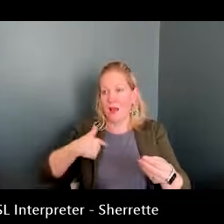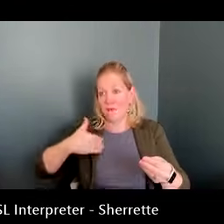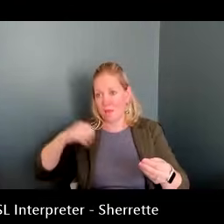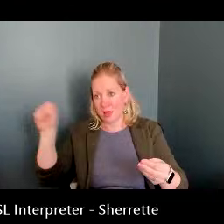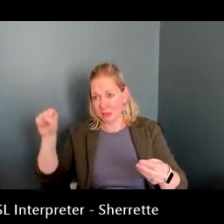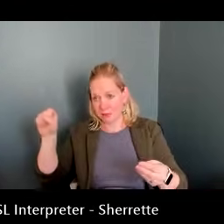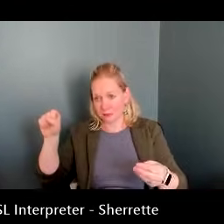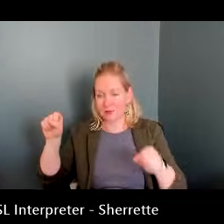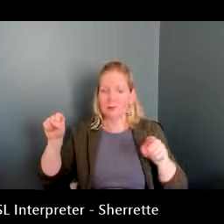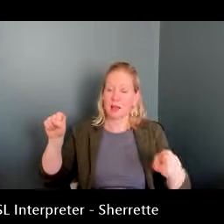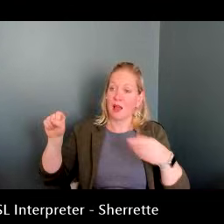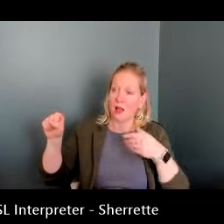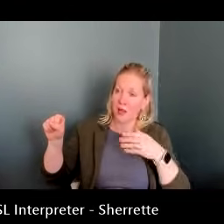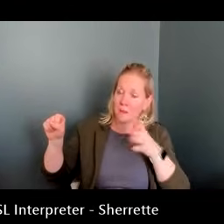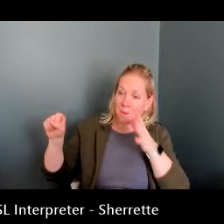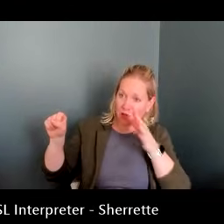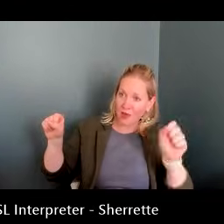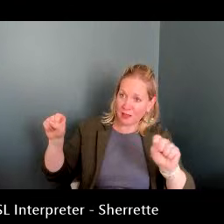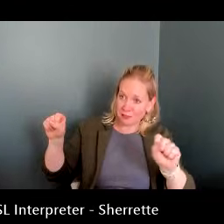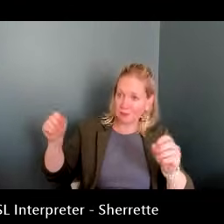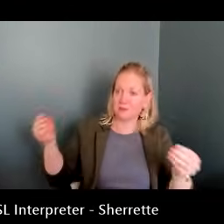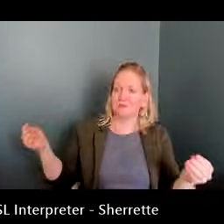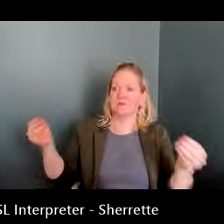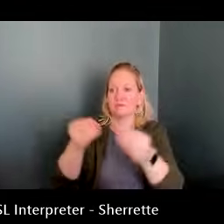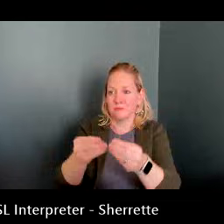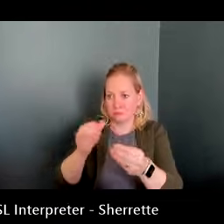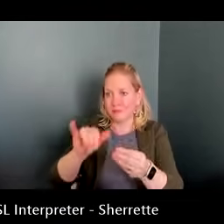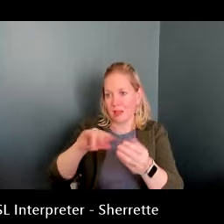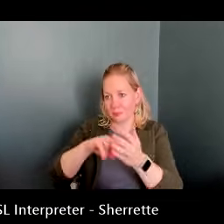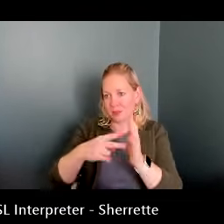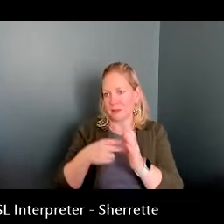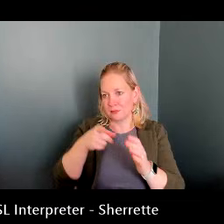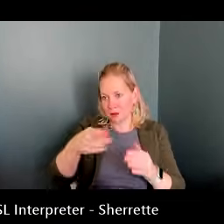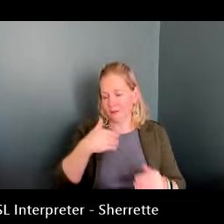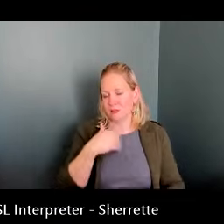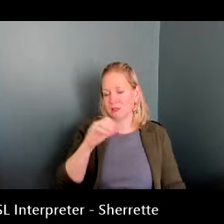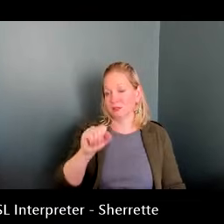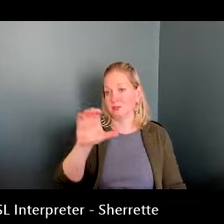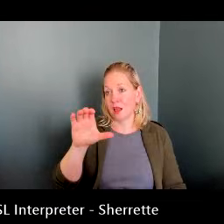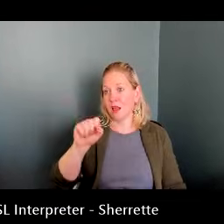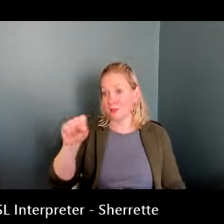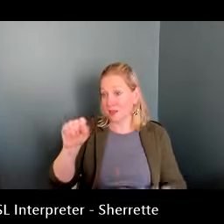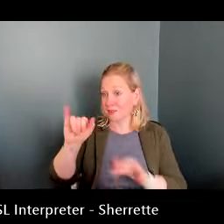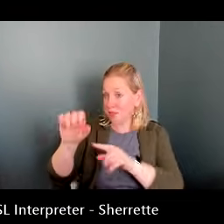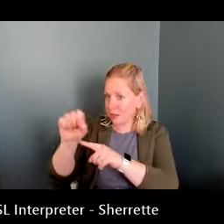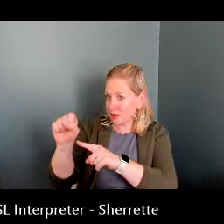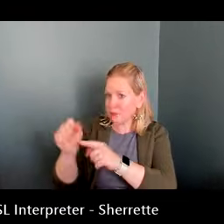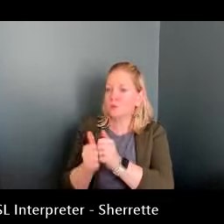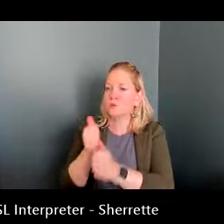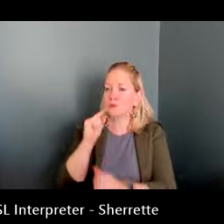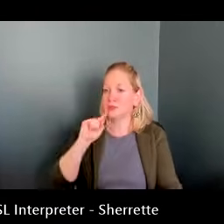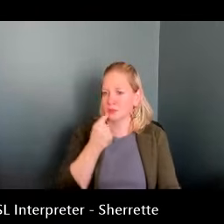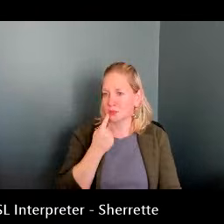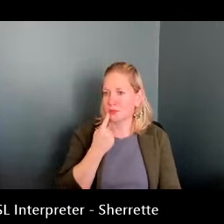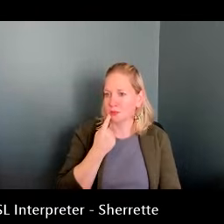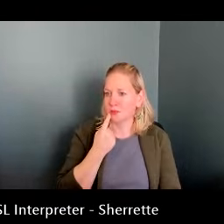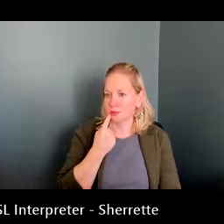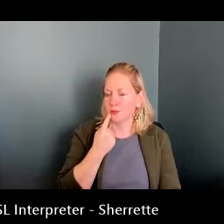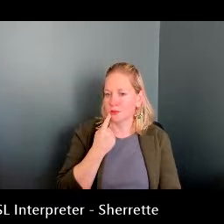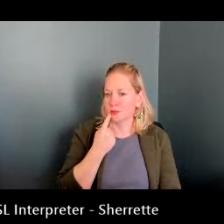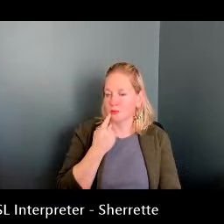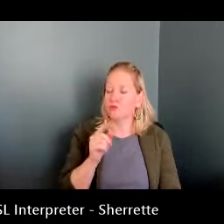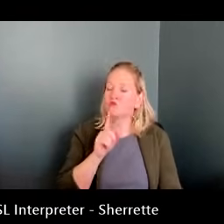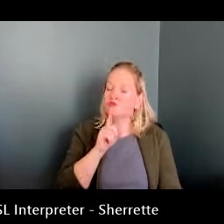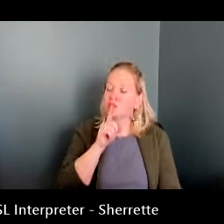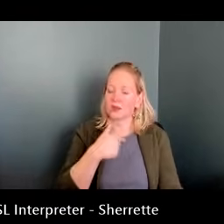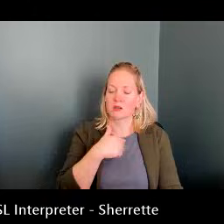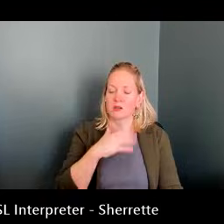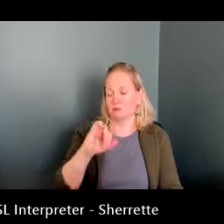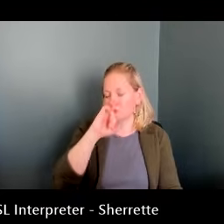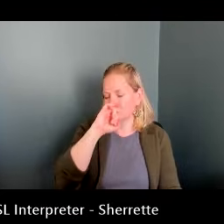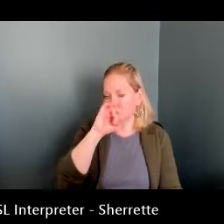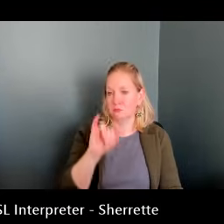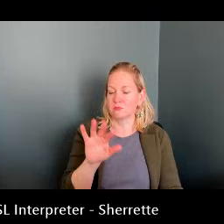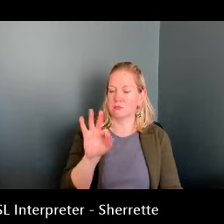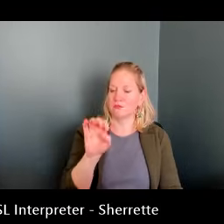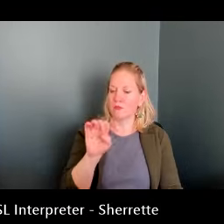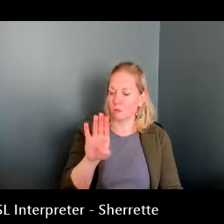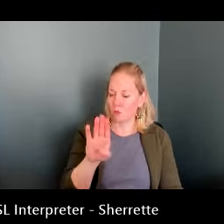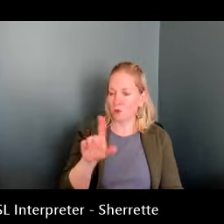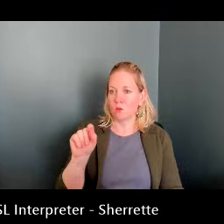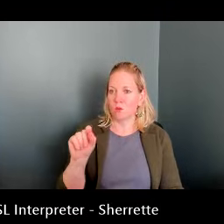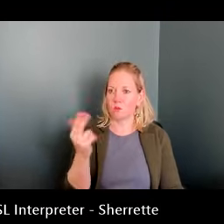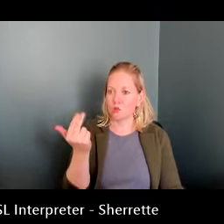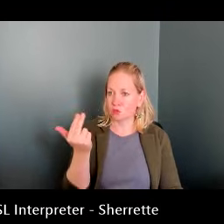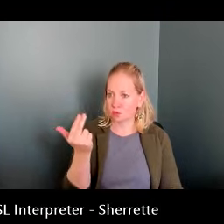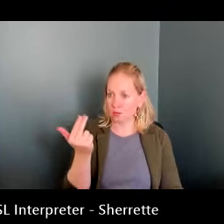severest one out of the disease. And so, they hit home February 2013. We got that phone call and had